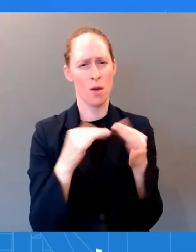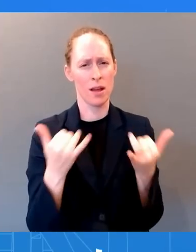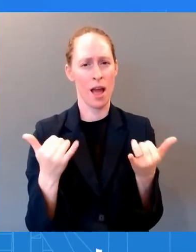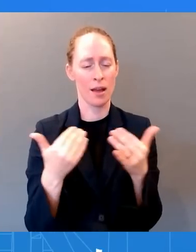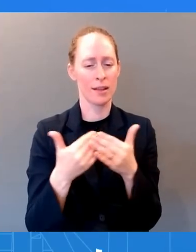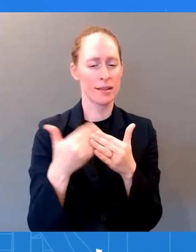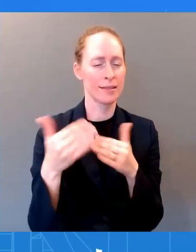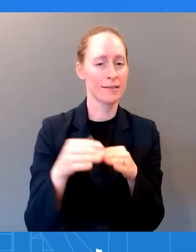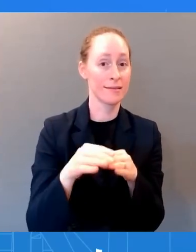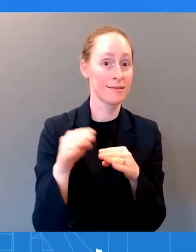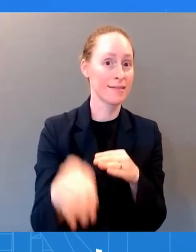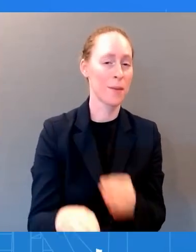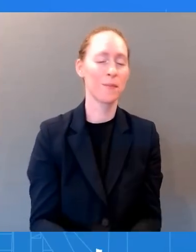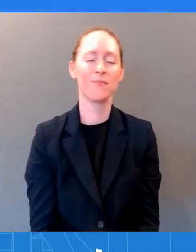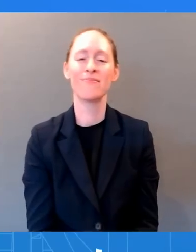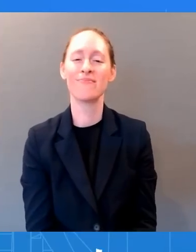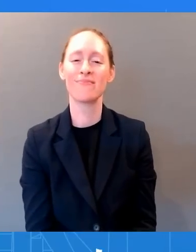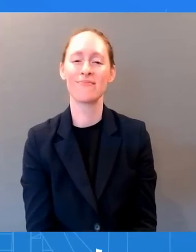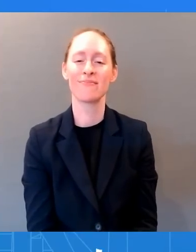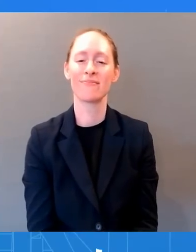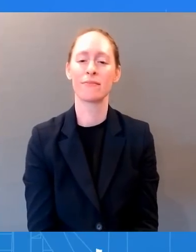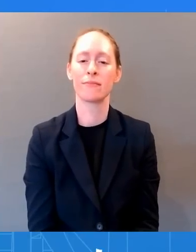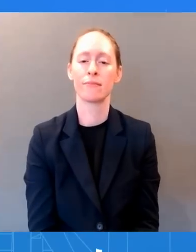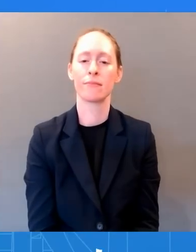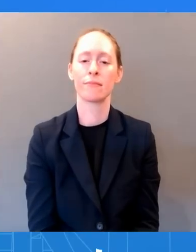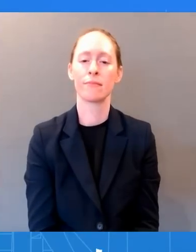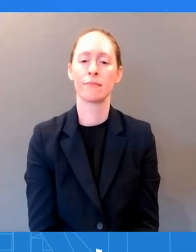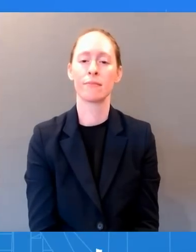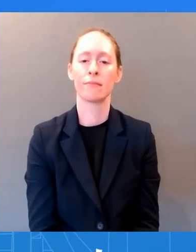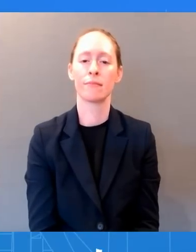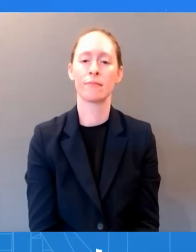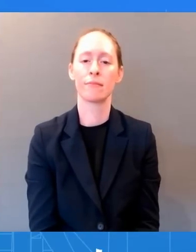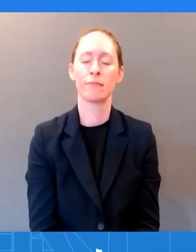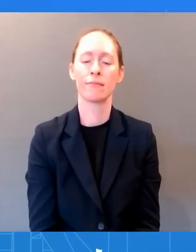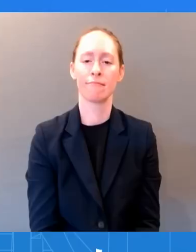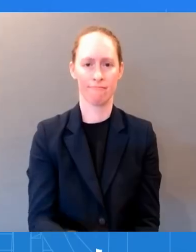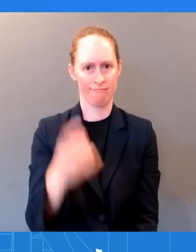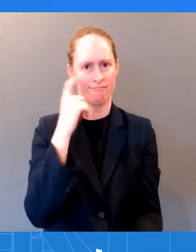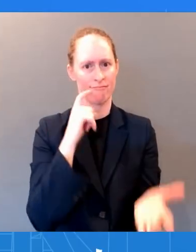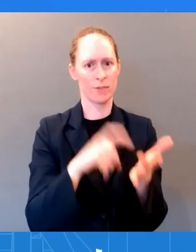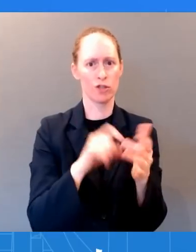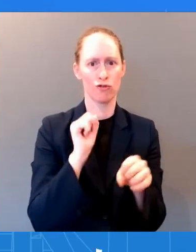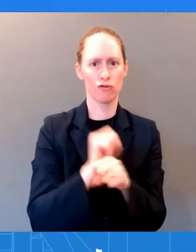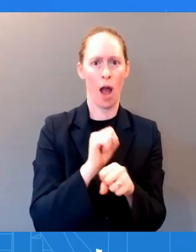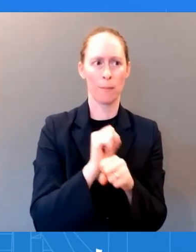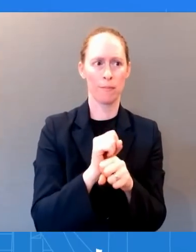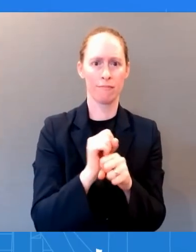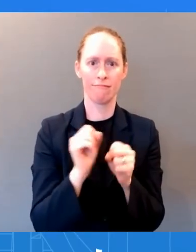as the -- as we see the job growth numbers, we're expecting that to cool off just --